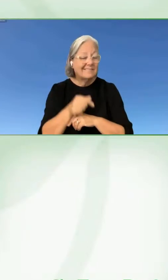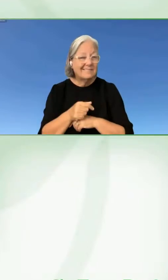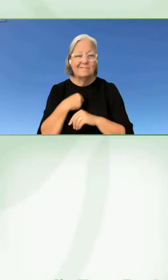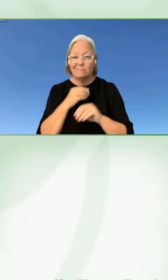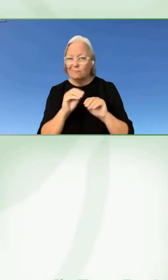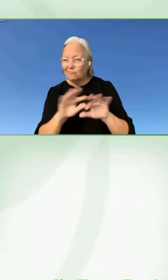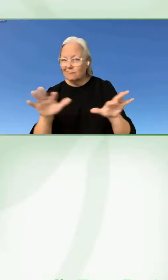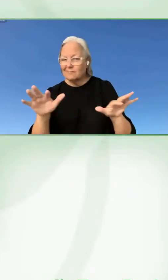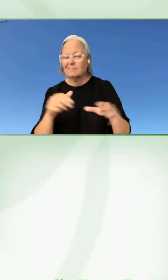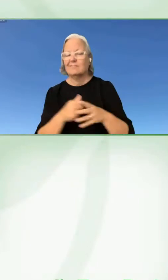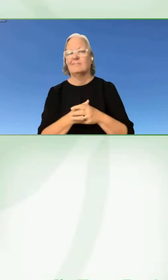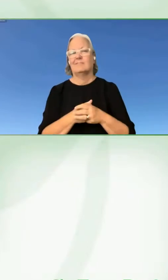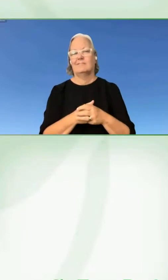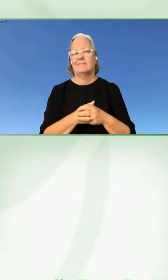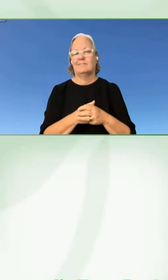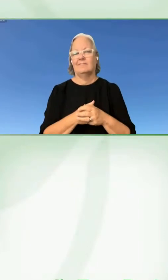of people and the literacy level.